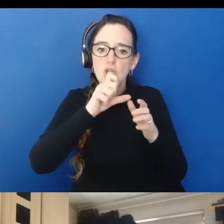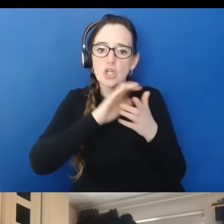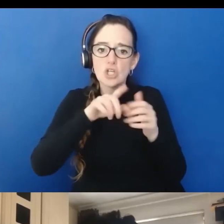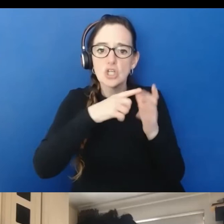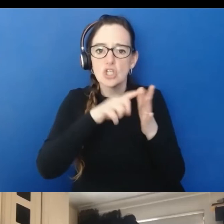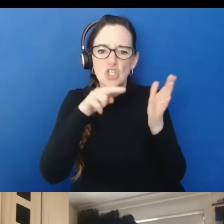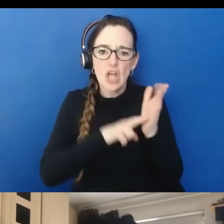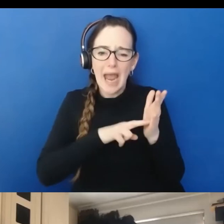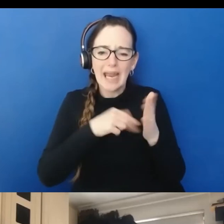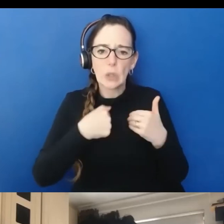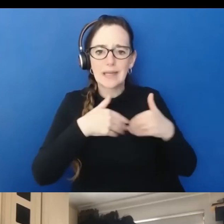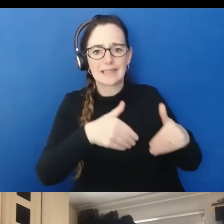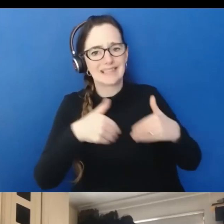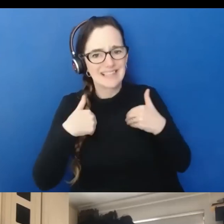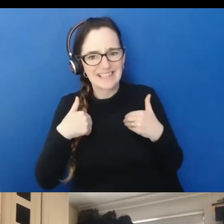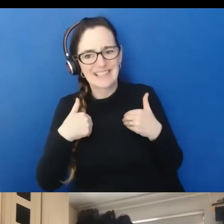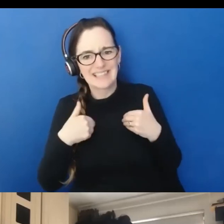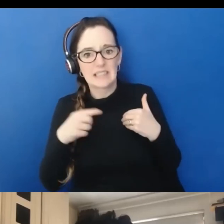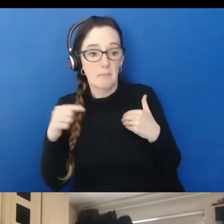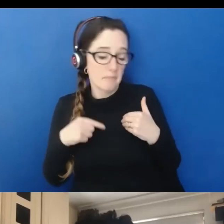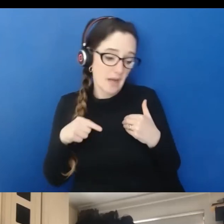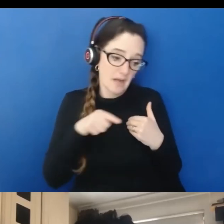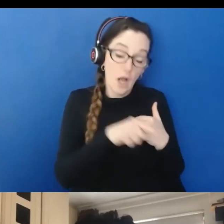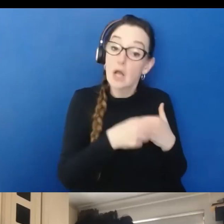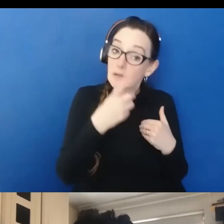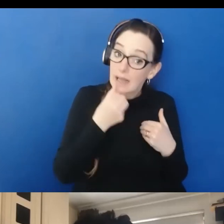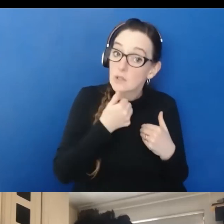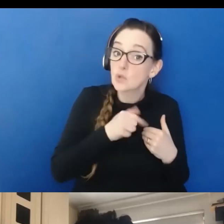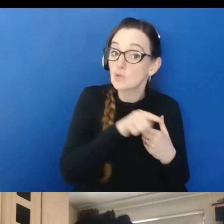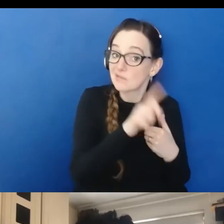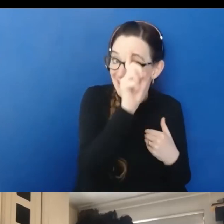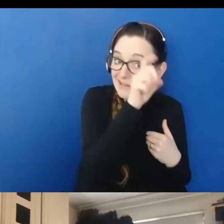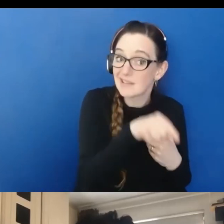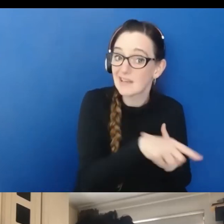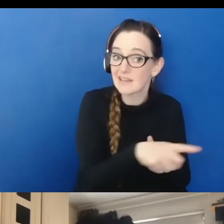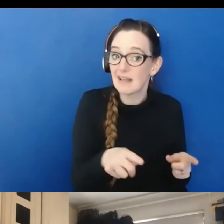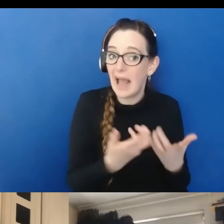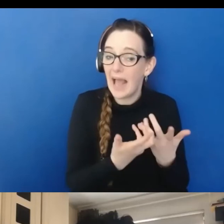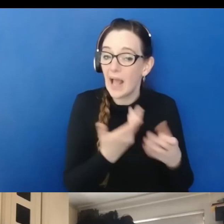that idea of how these things work and how they map out.